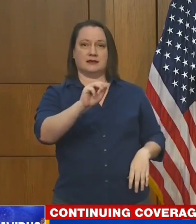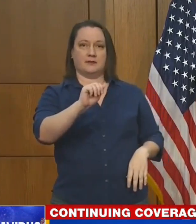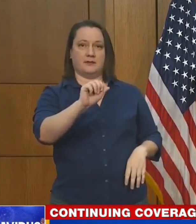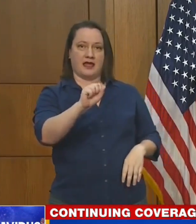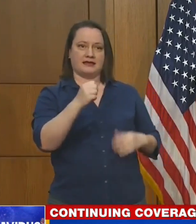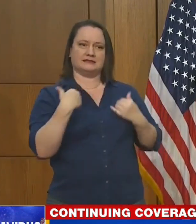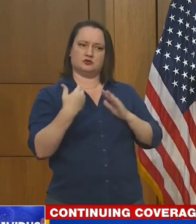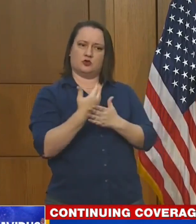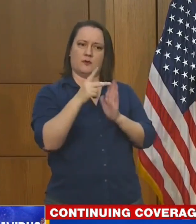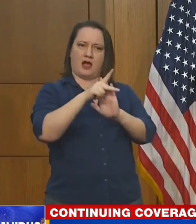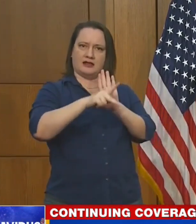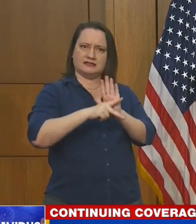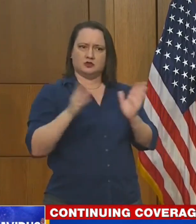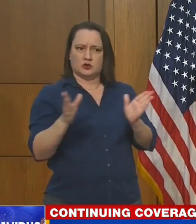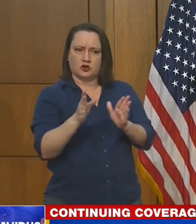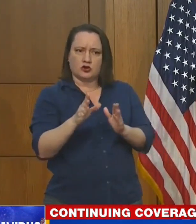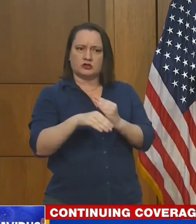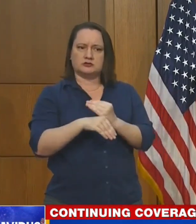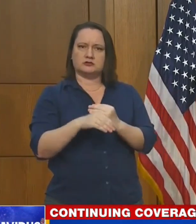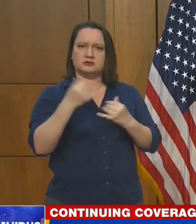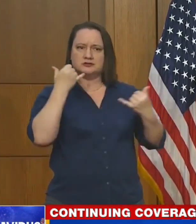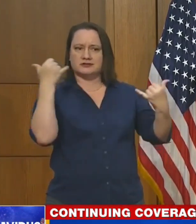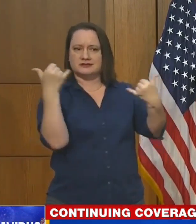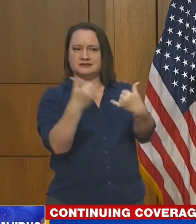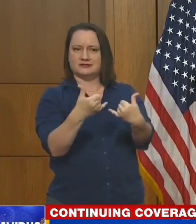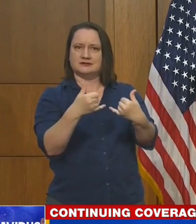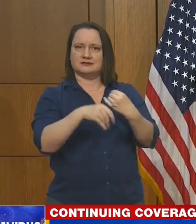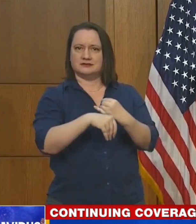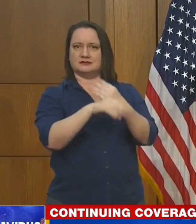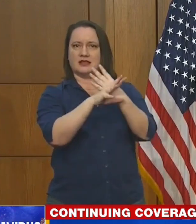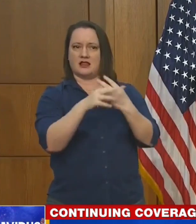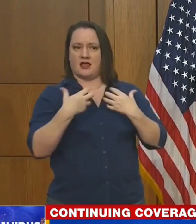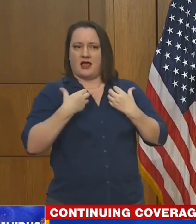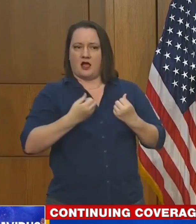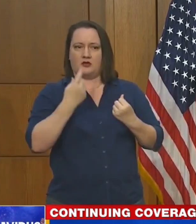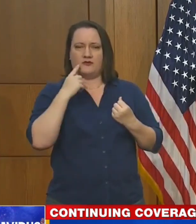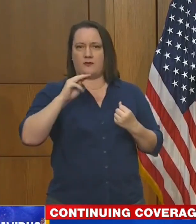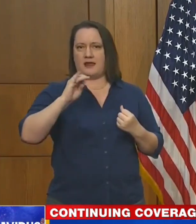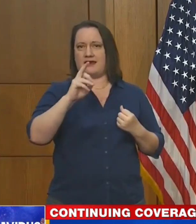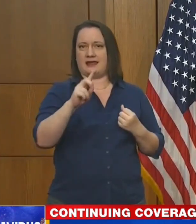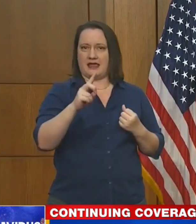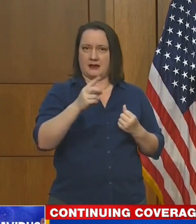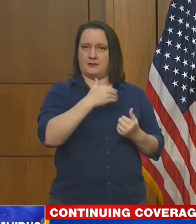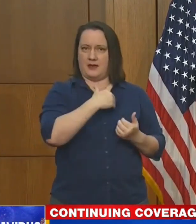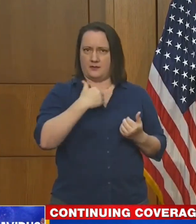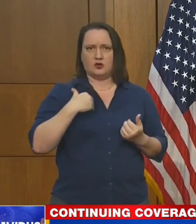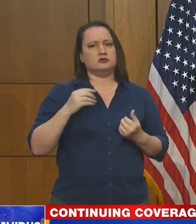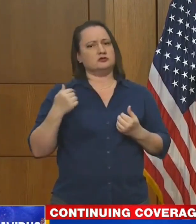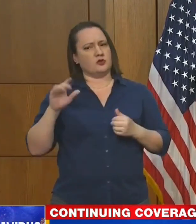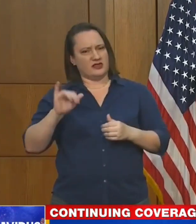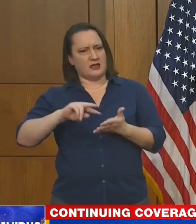THE TELEHEALTH. THE MASS HAS NEW POLICIES TO ENCOURAGE TELEHEALTH FOR MEDICAID MEMBERS